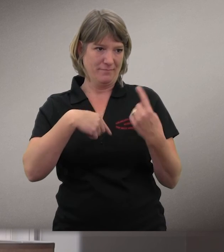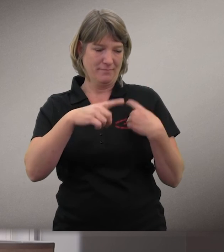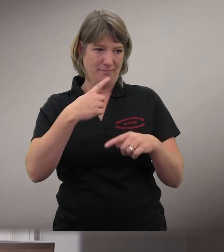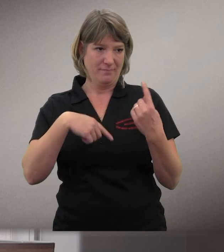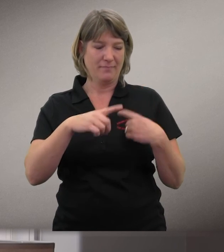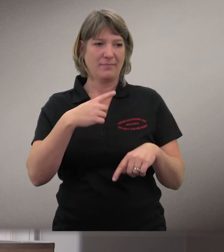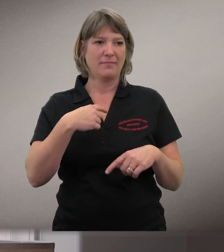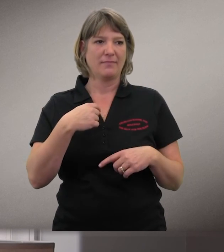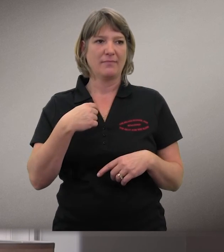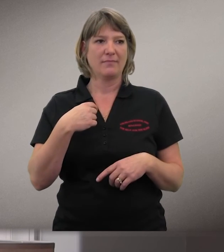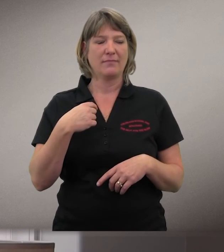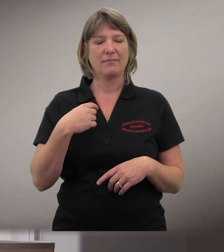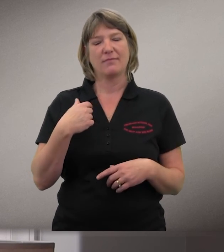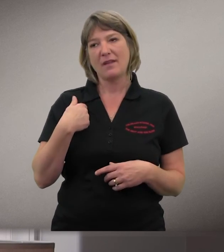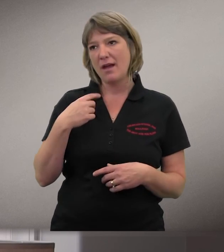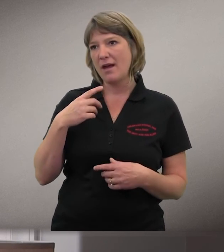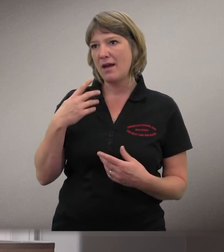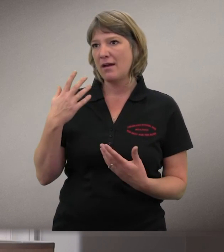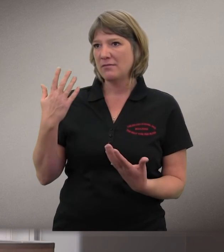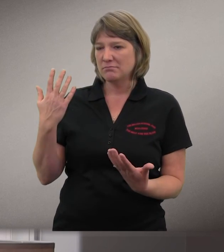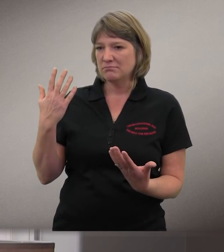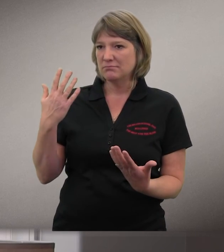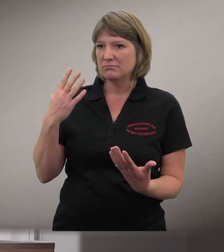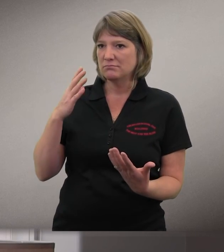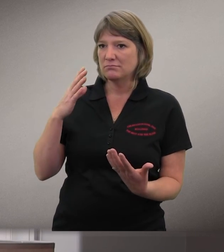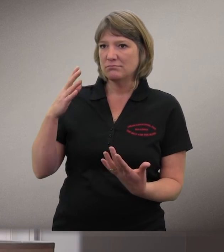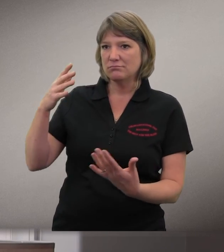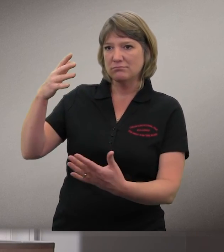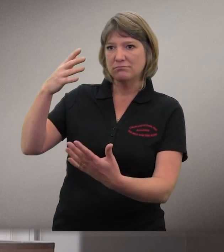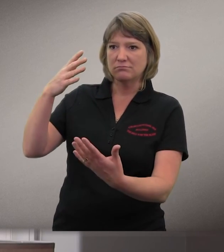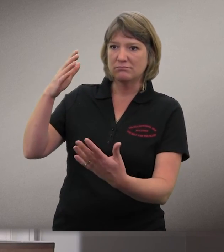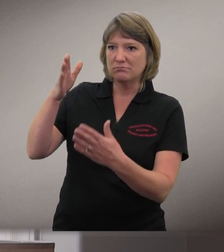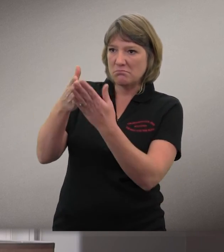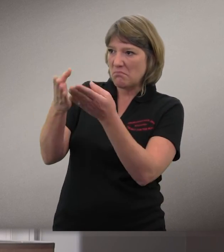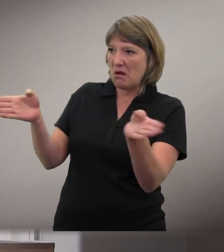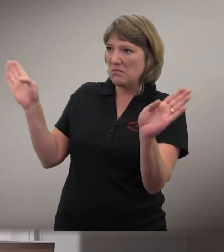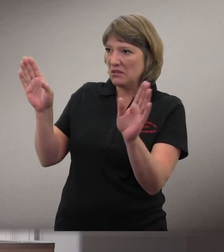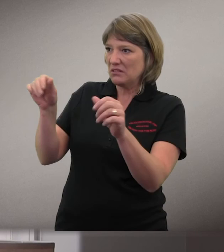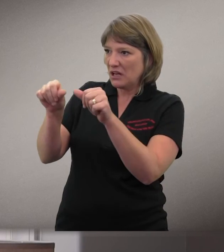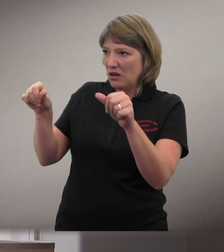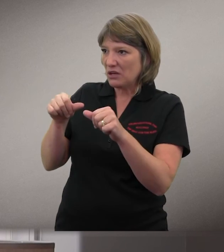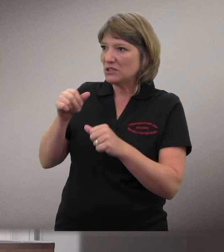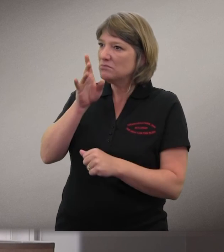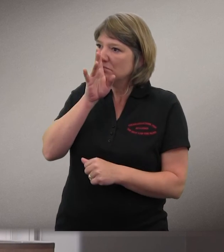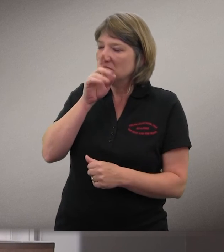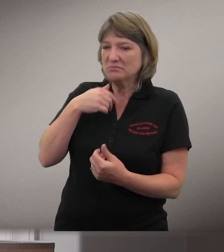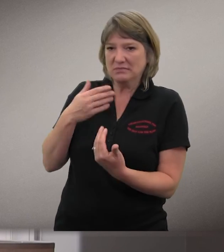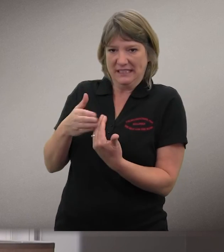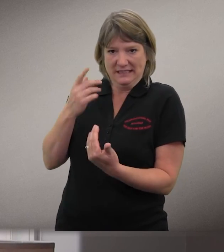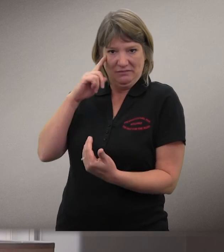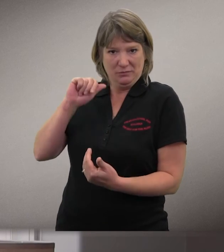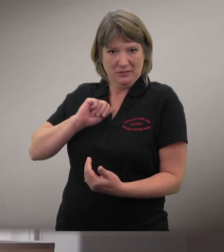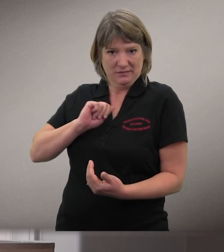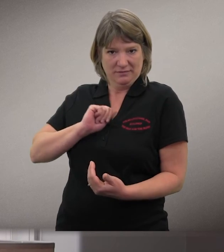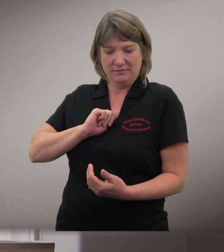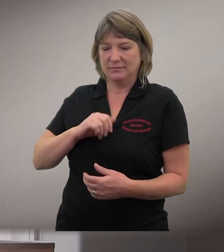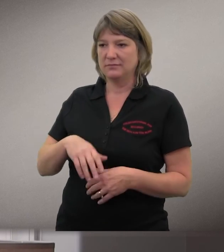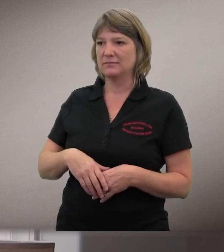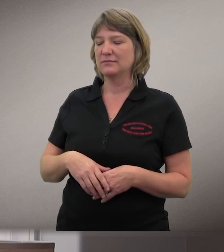but I speak when I'm in public areas. It's easier for me.